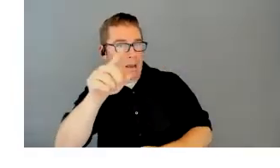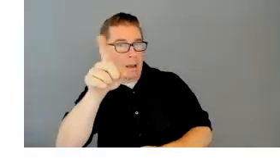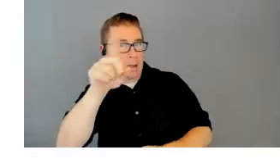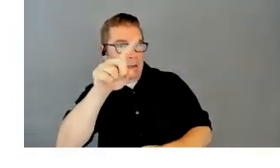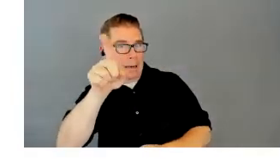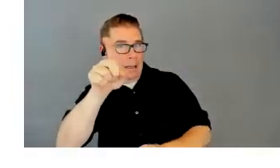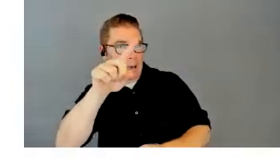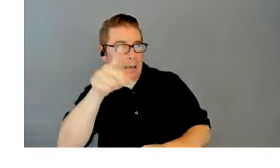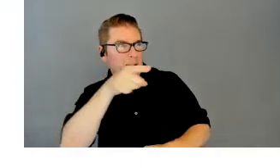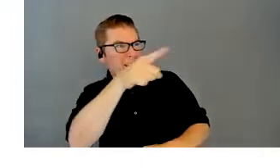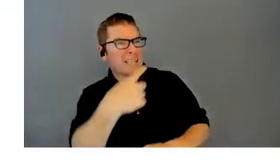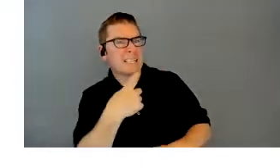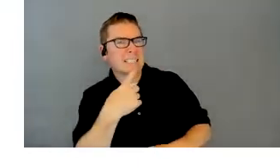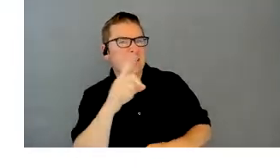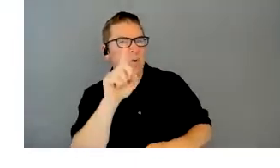So you were on page one